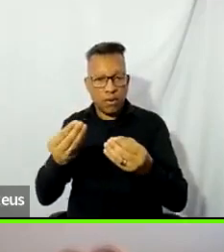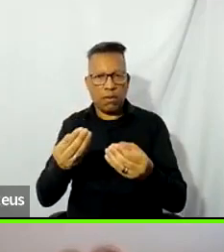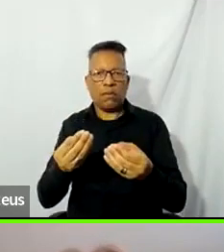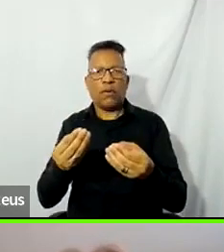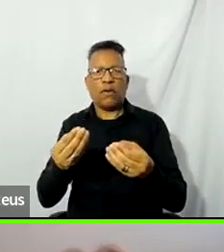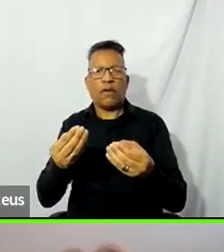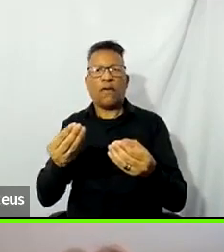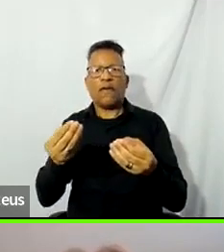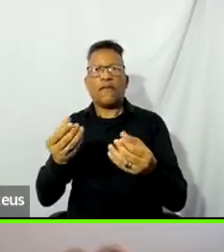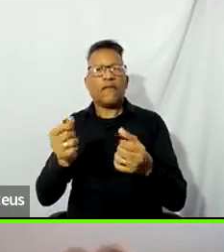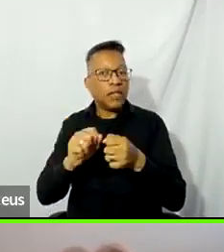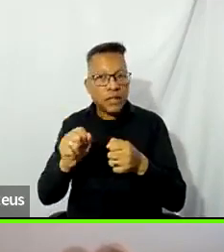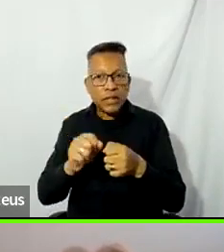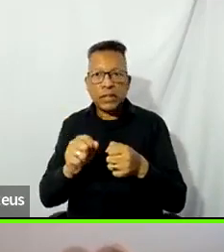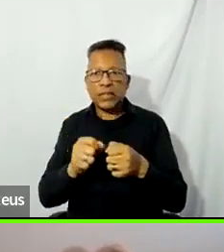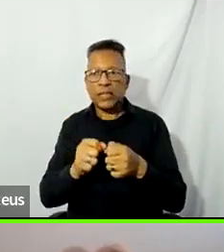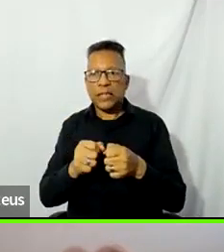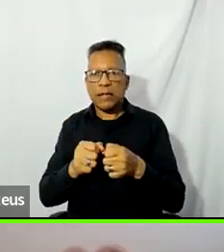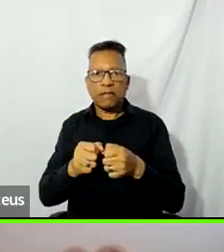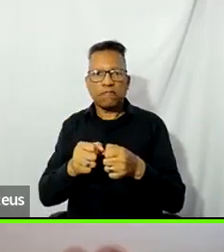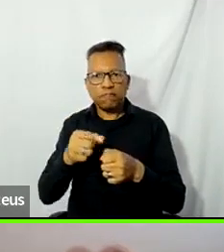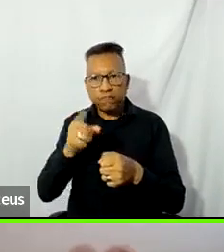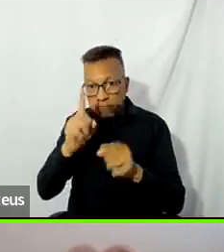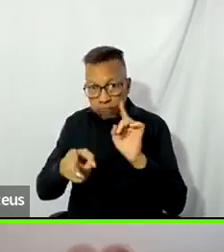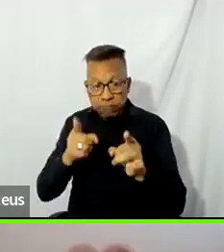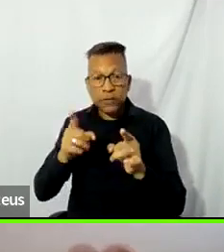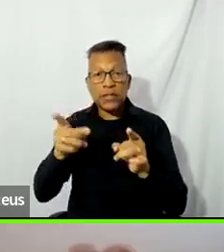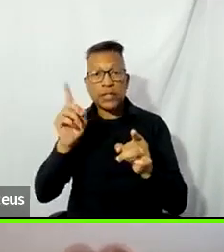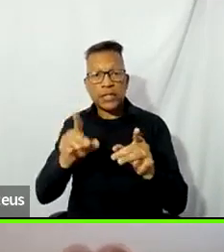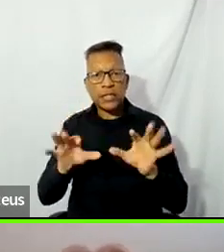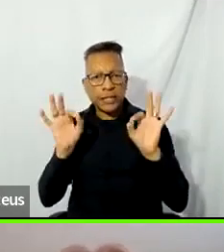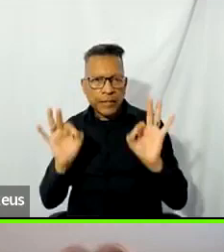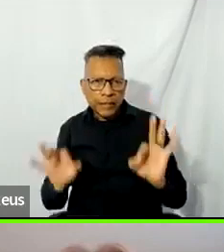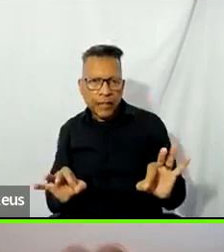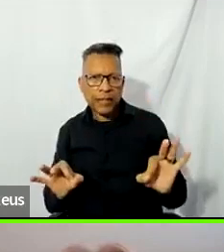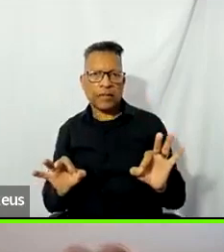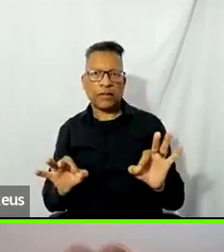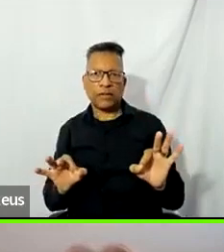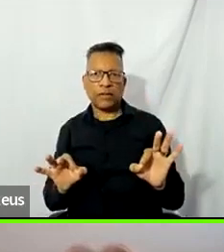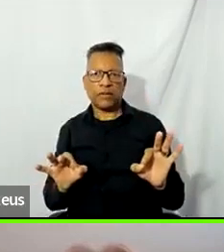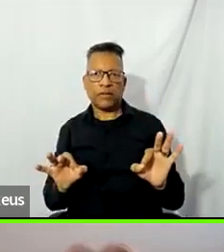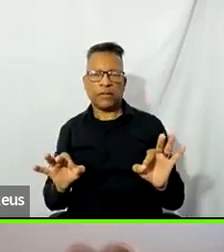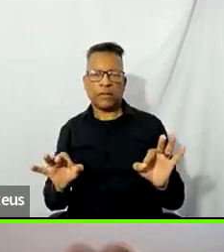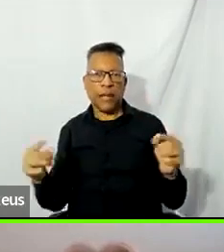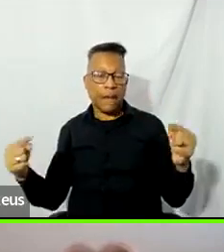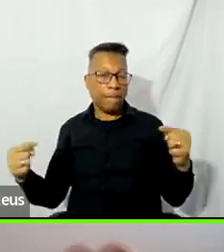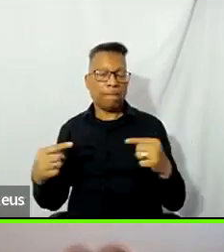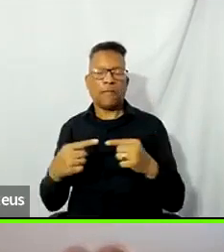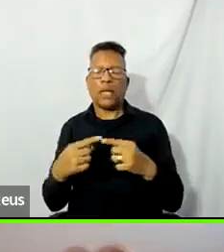control that have control that have worked Oh! over the did